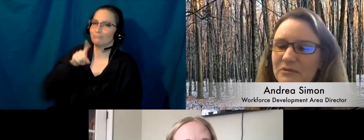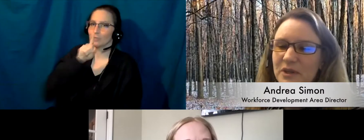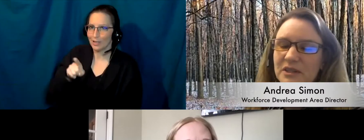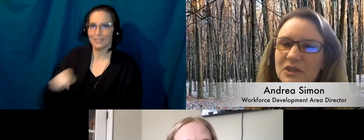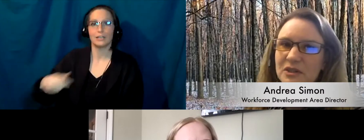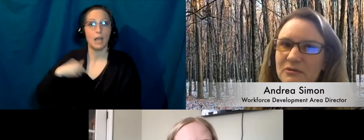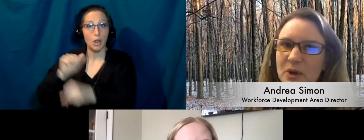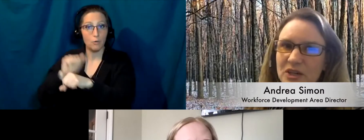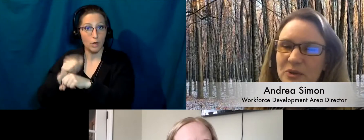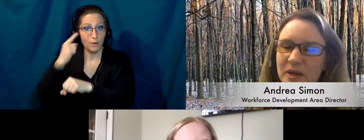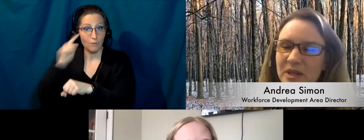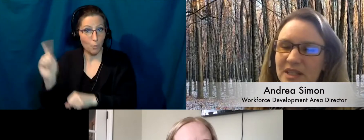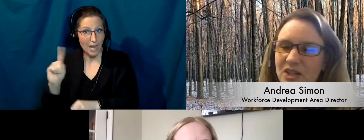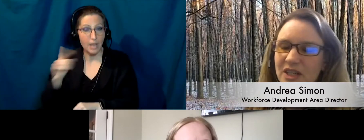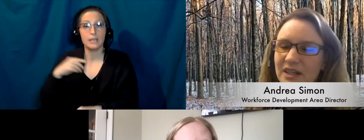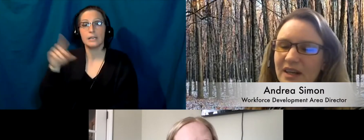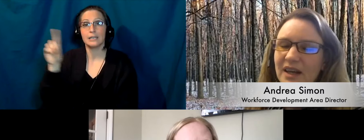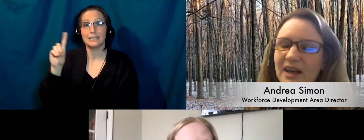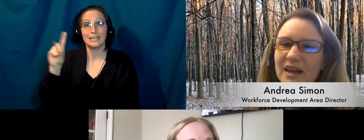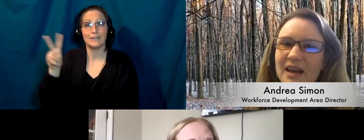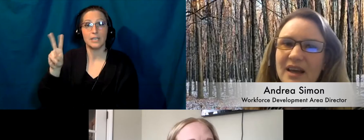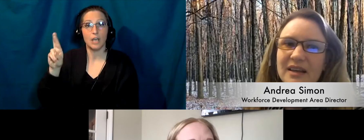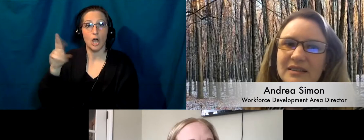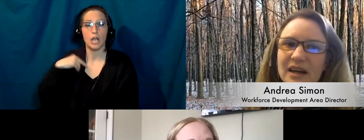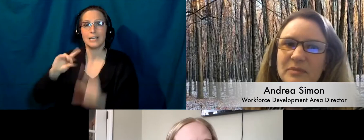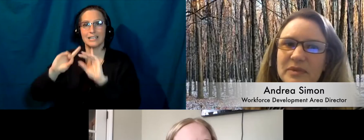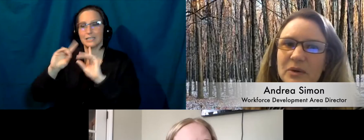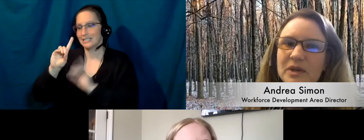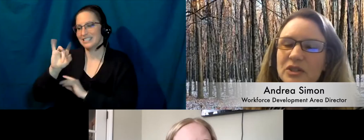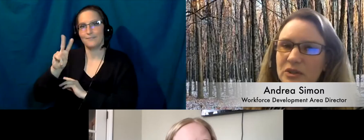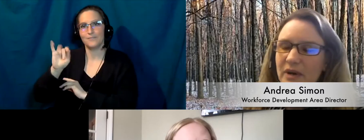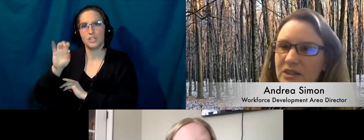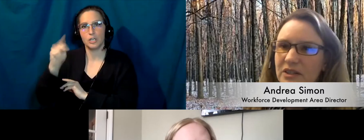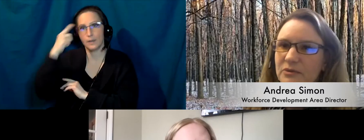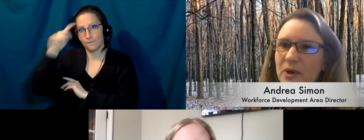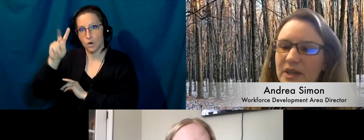I work for the Division of Vocational Rehabilitation and I'm the regional director